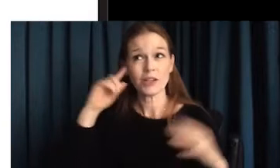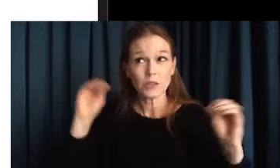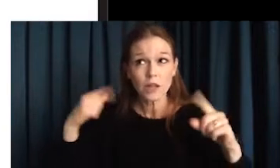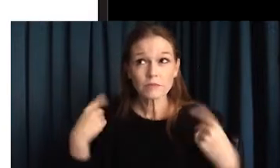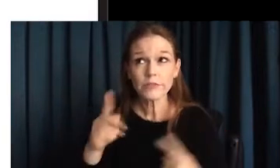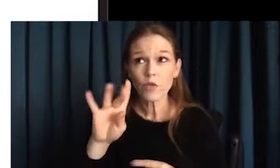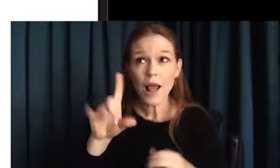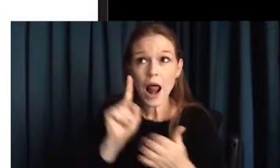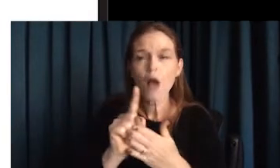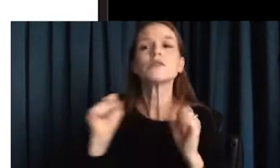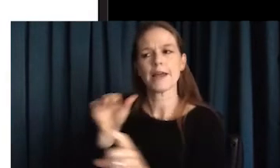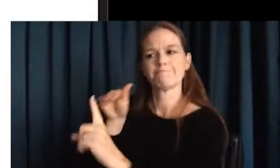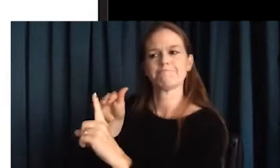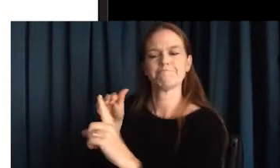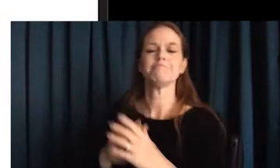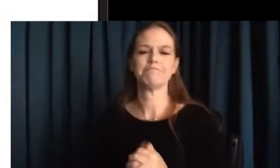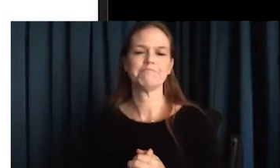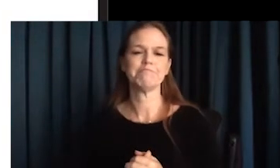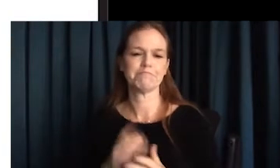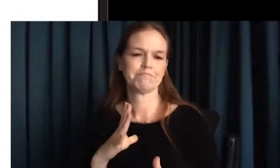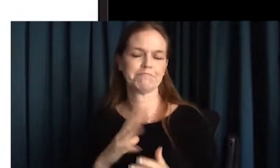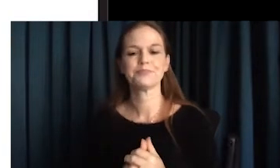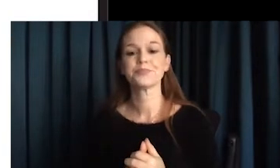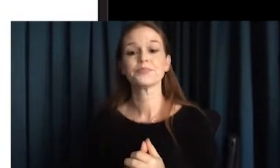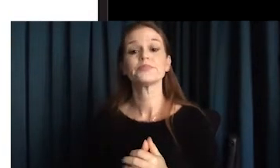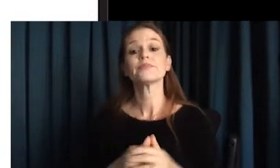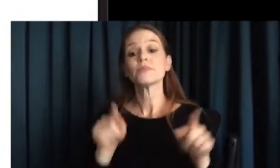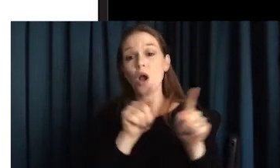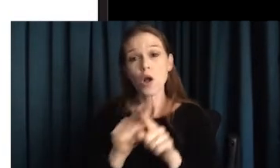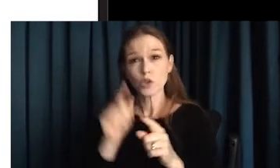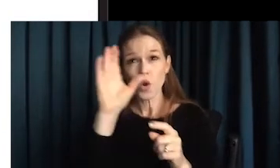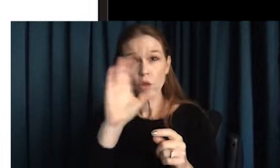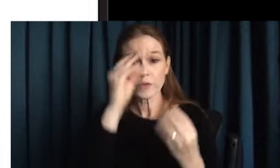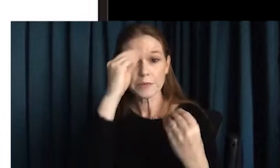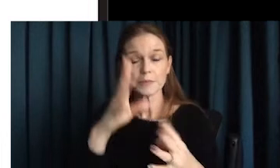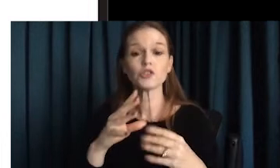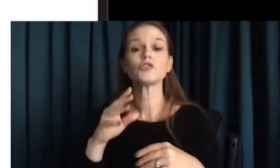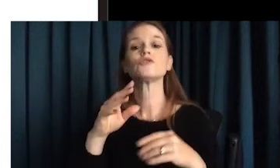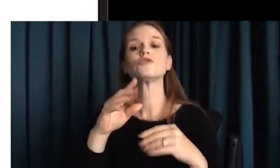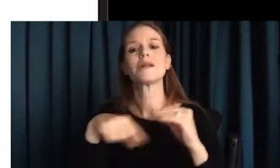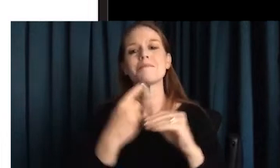Also on the syllabus, you should find information about the required textbook for the course.